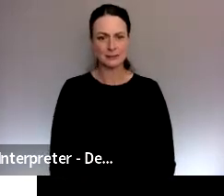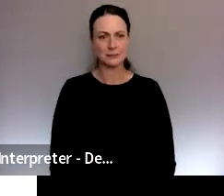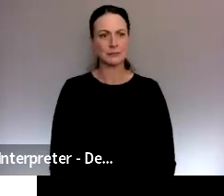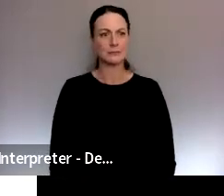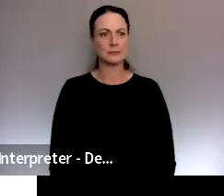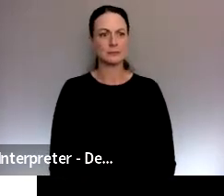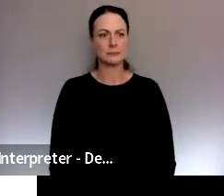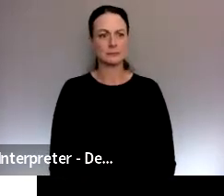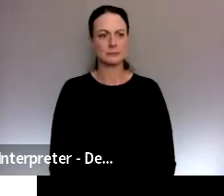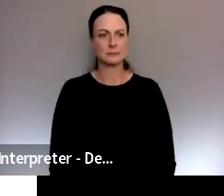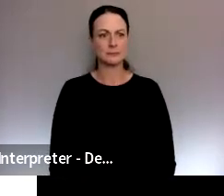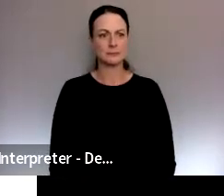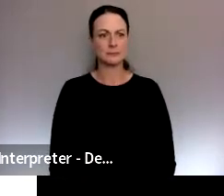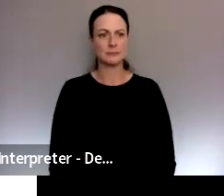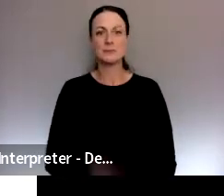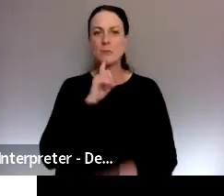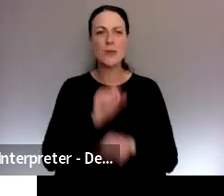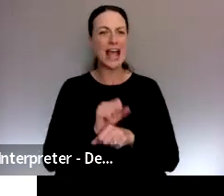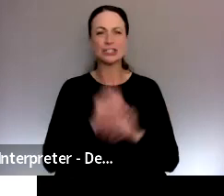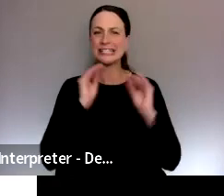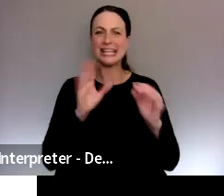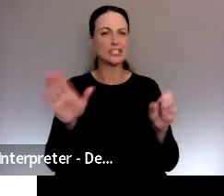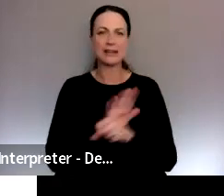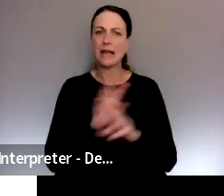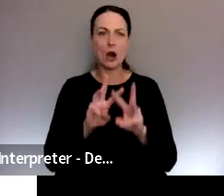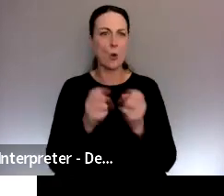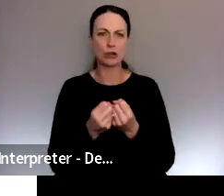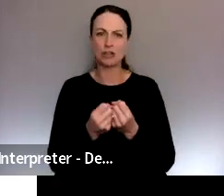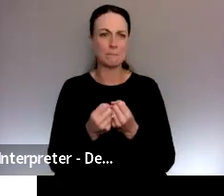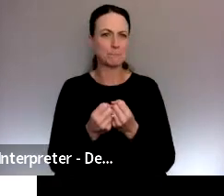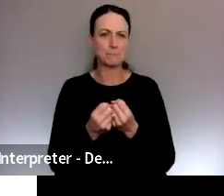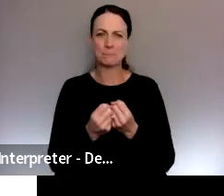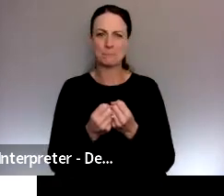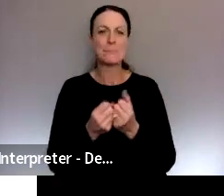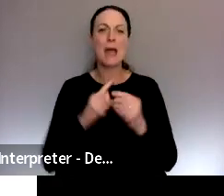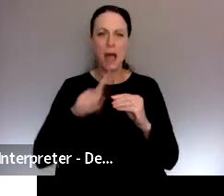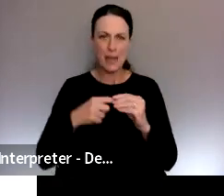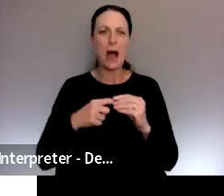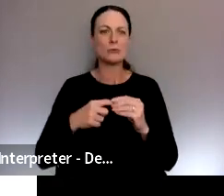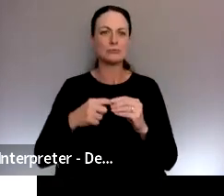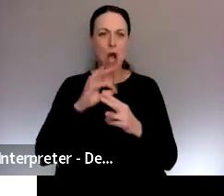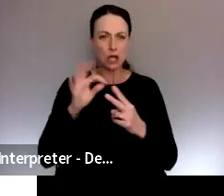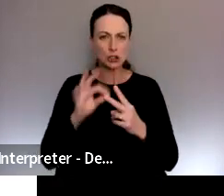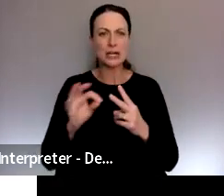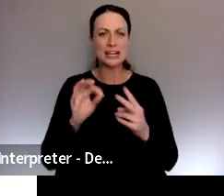So, we actually teach an entire workshop on alternative text tags